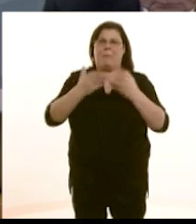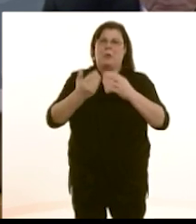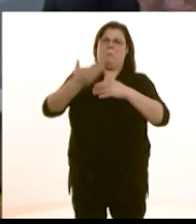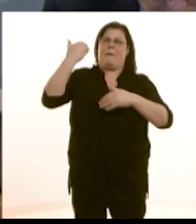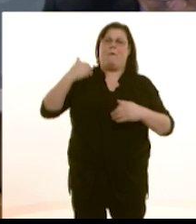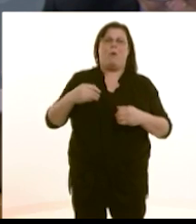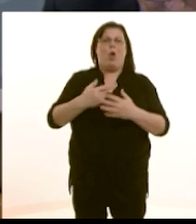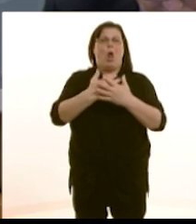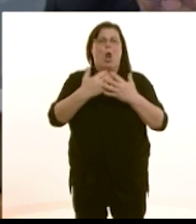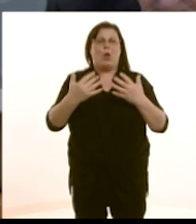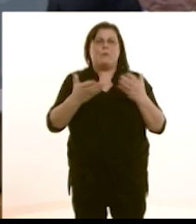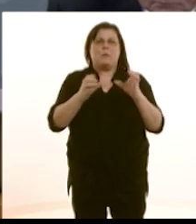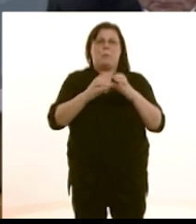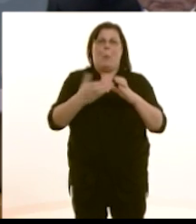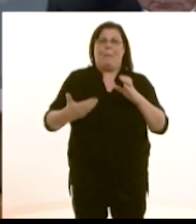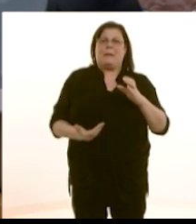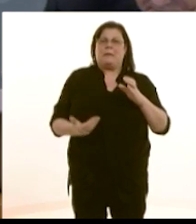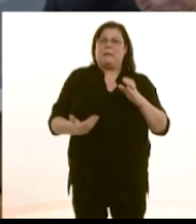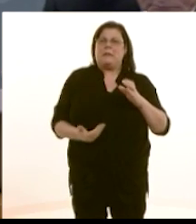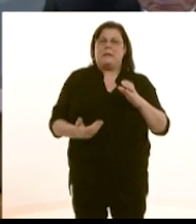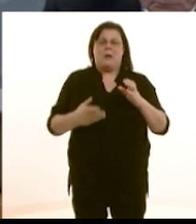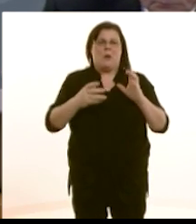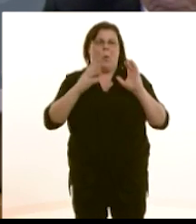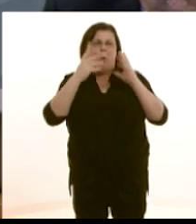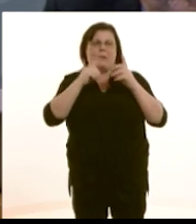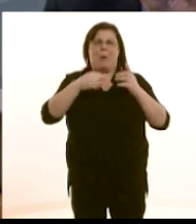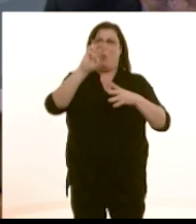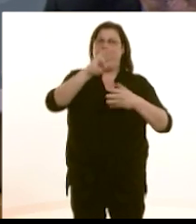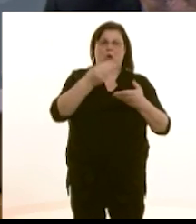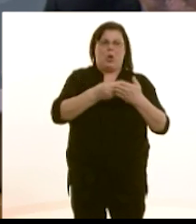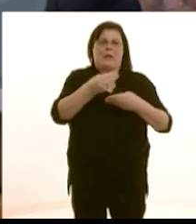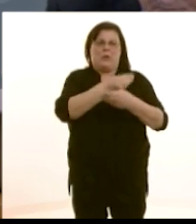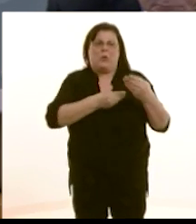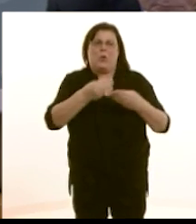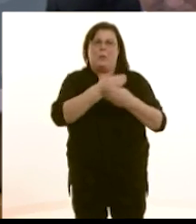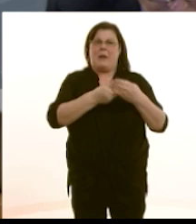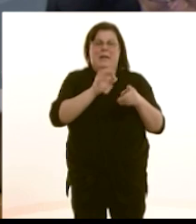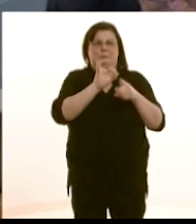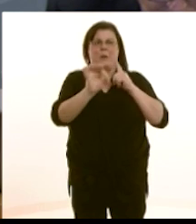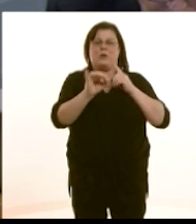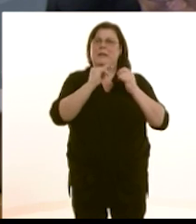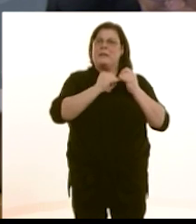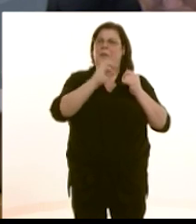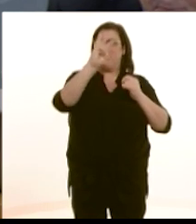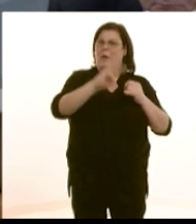confidence in our economy, and now a key player in the economy of south Wales says it canít